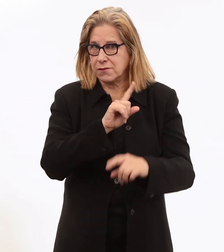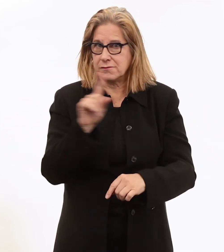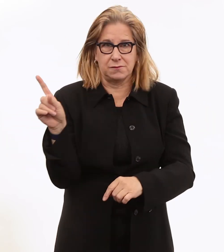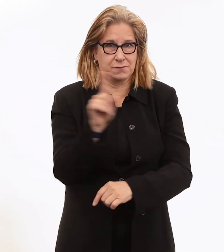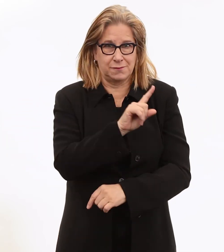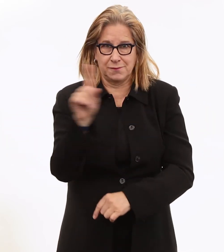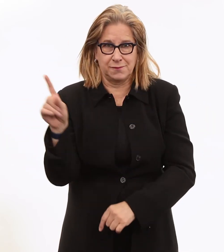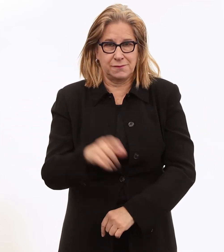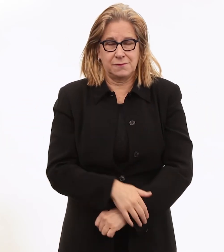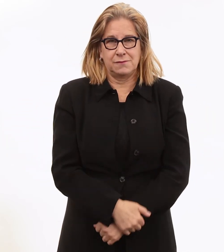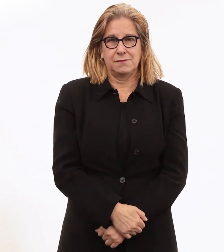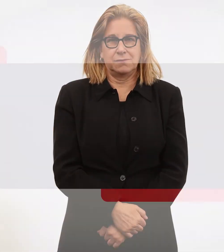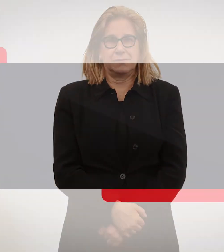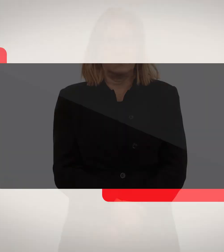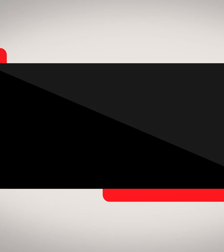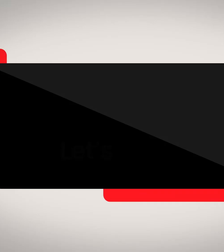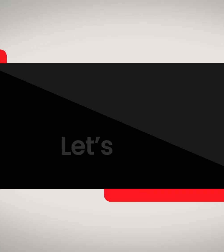or even a tablet.